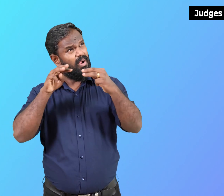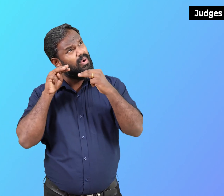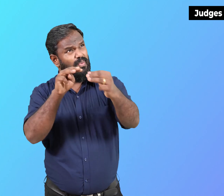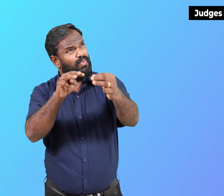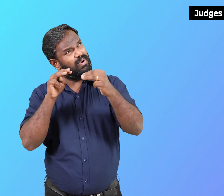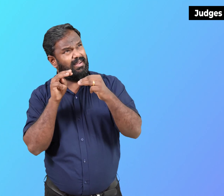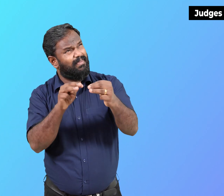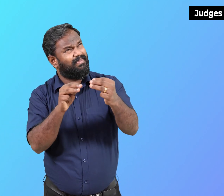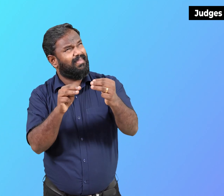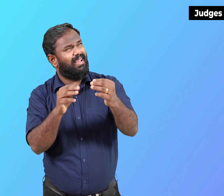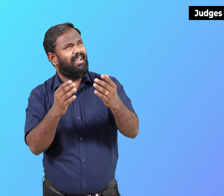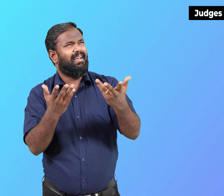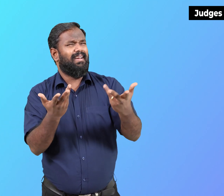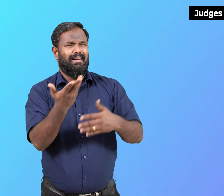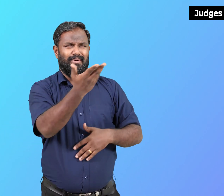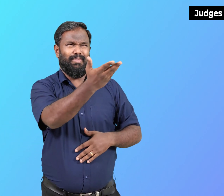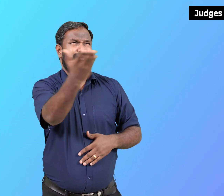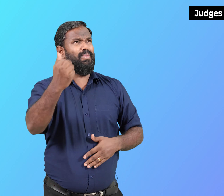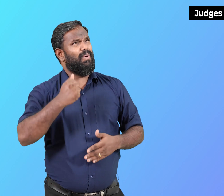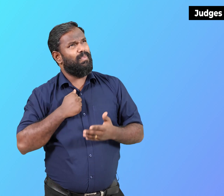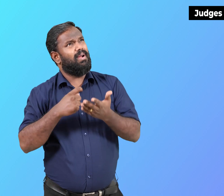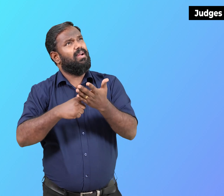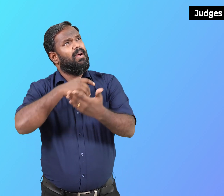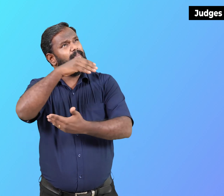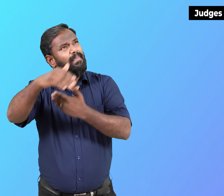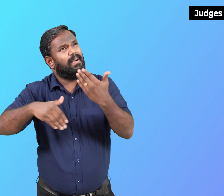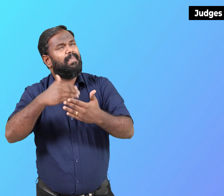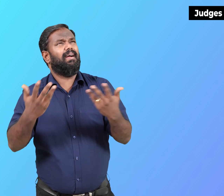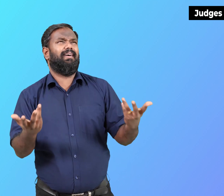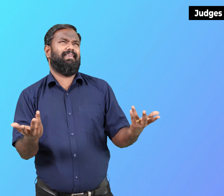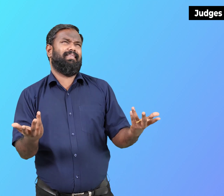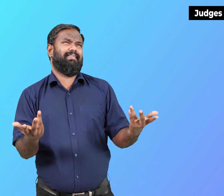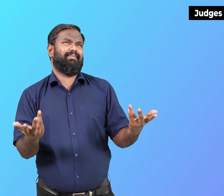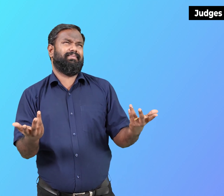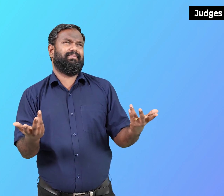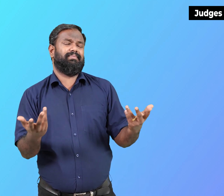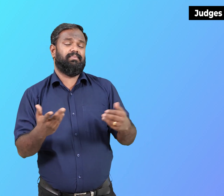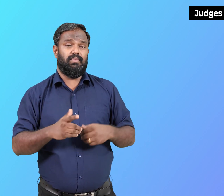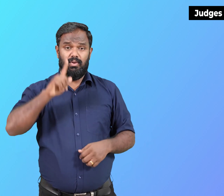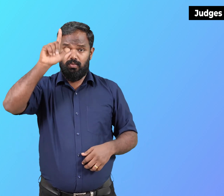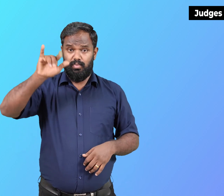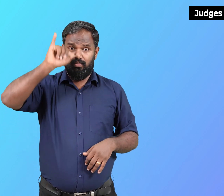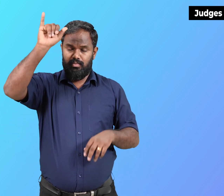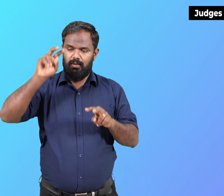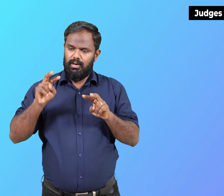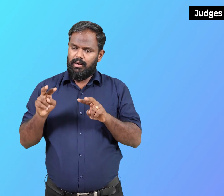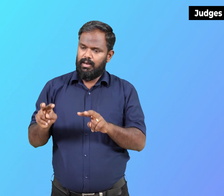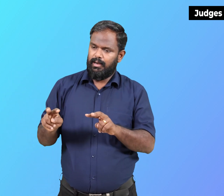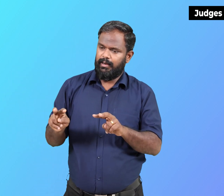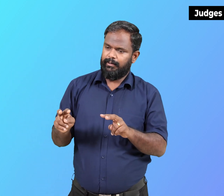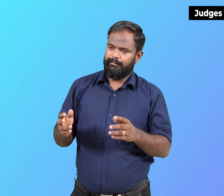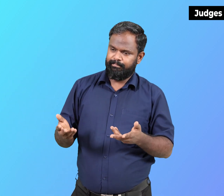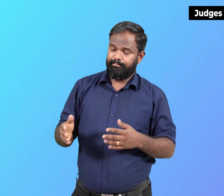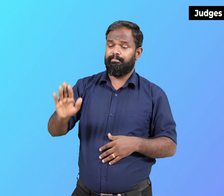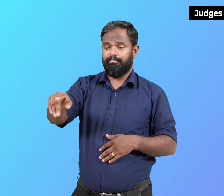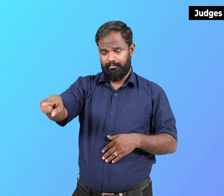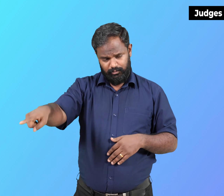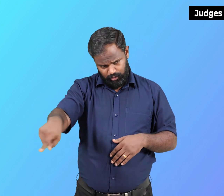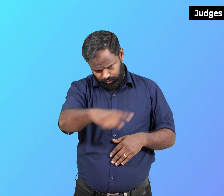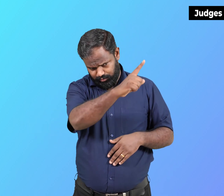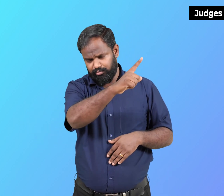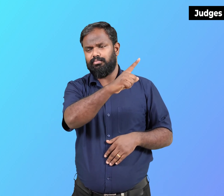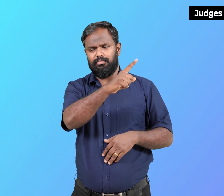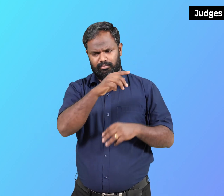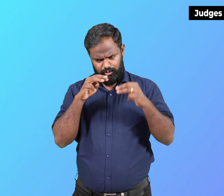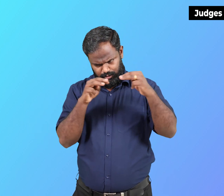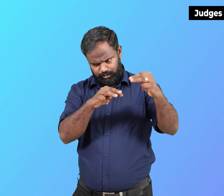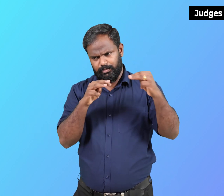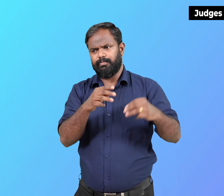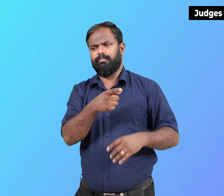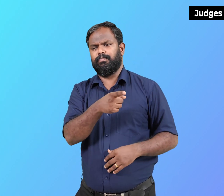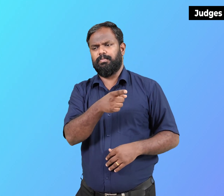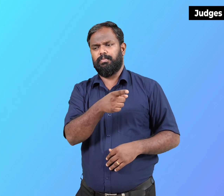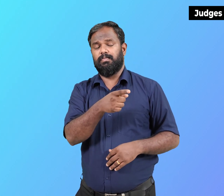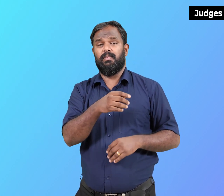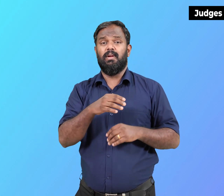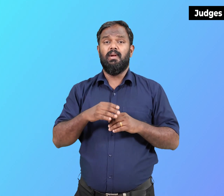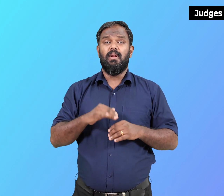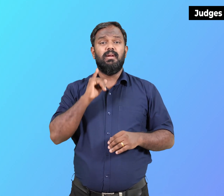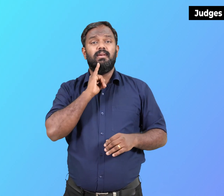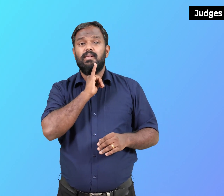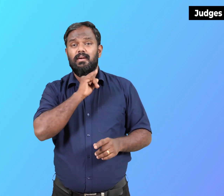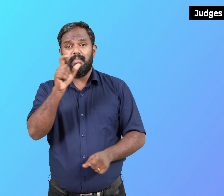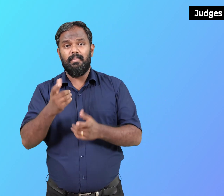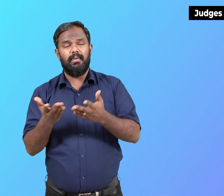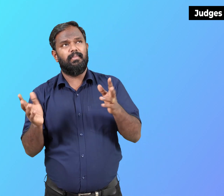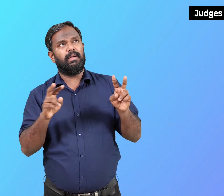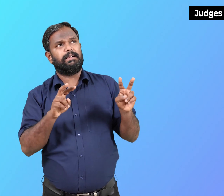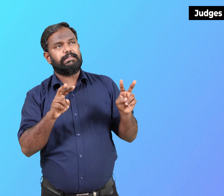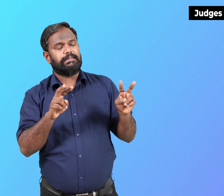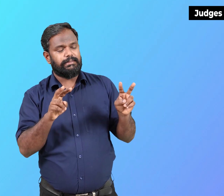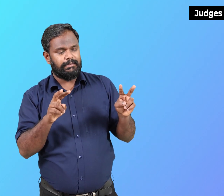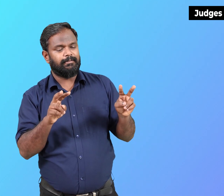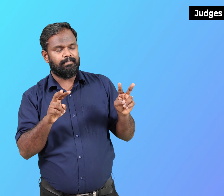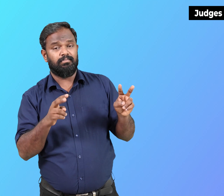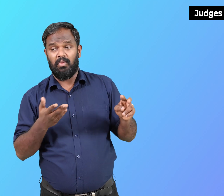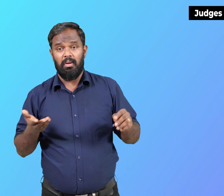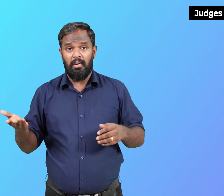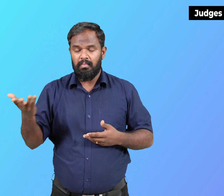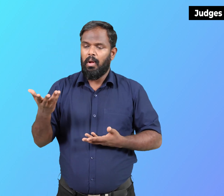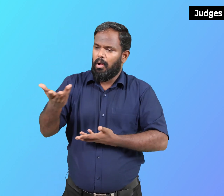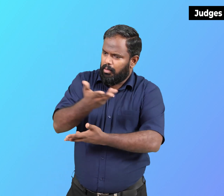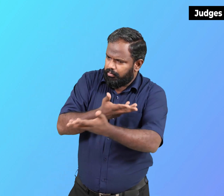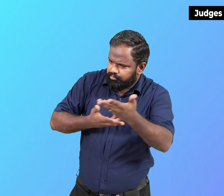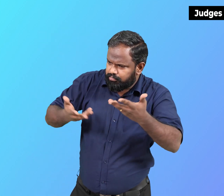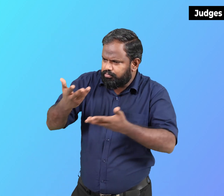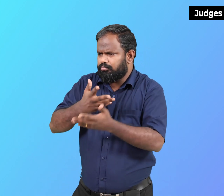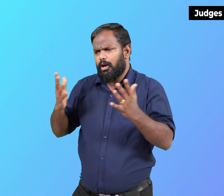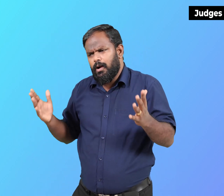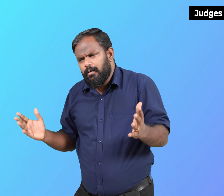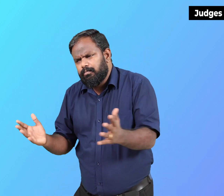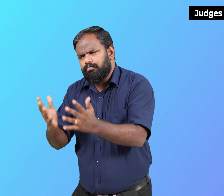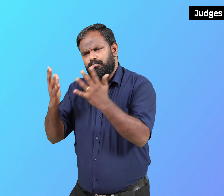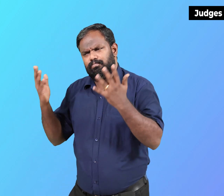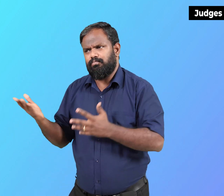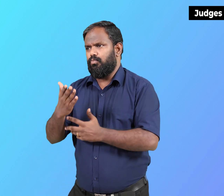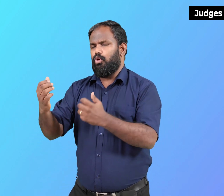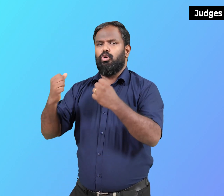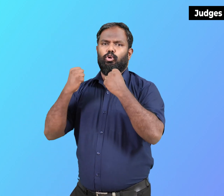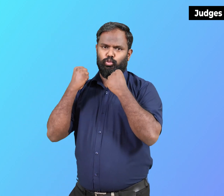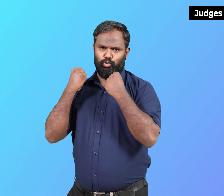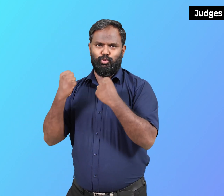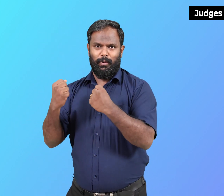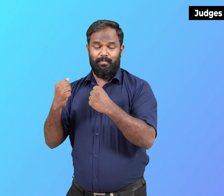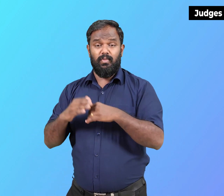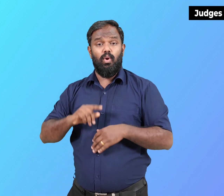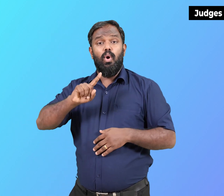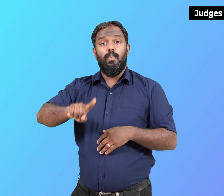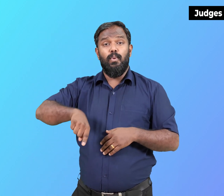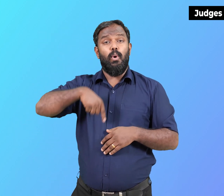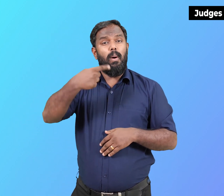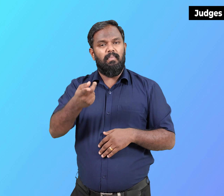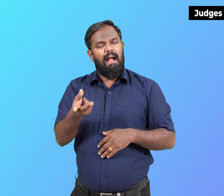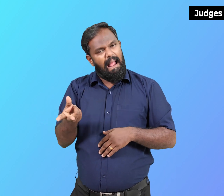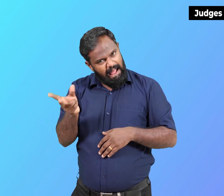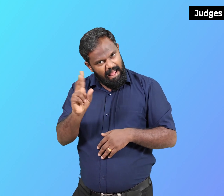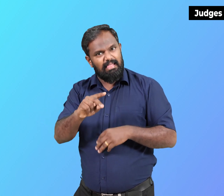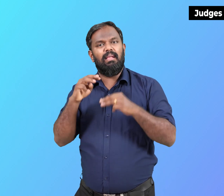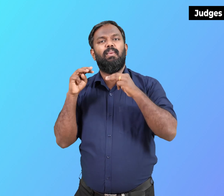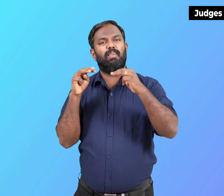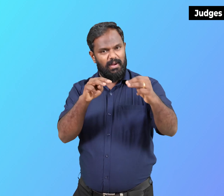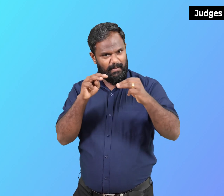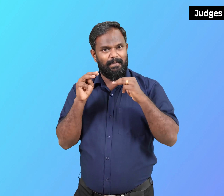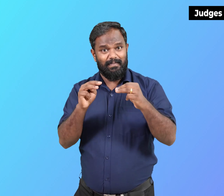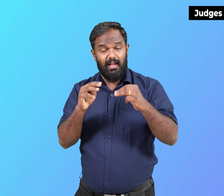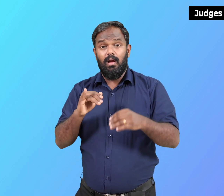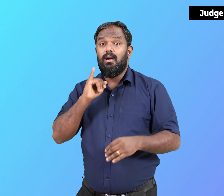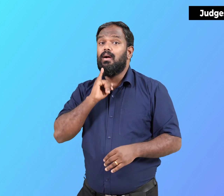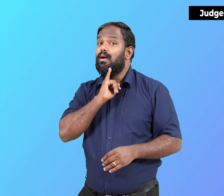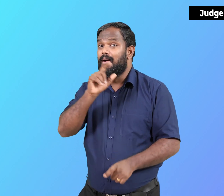The LORD answered, “Go and fight against them.” So the men of Israel encouraged each other. They again went out to fight, as they had done the first day.